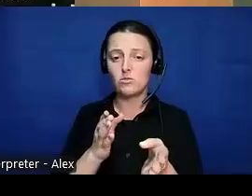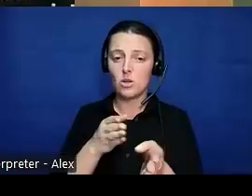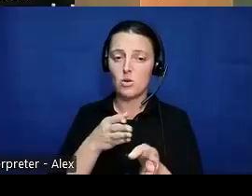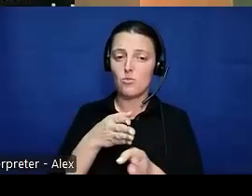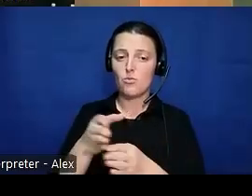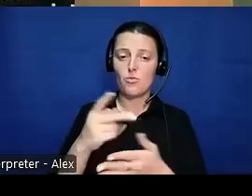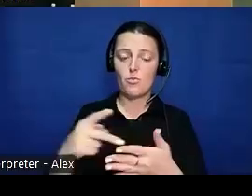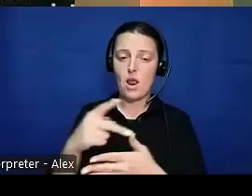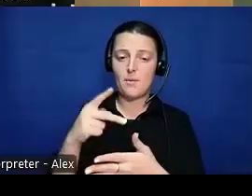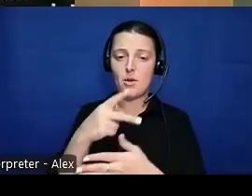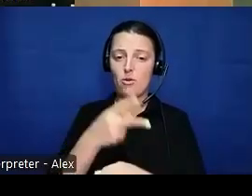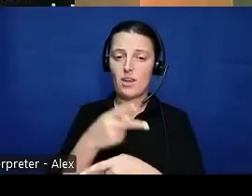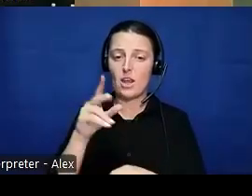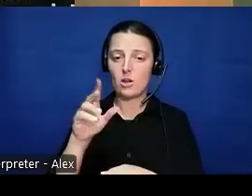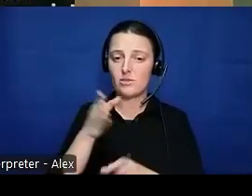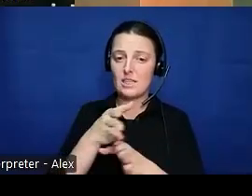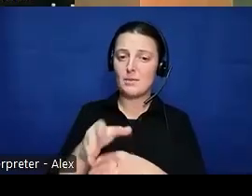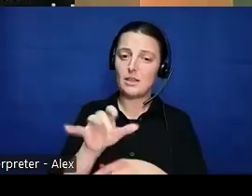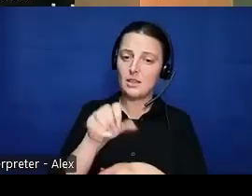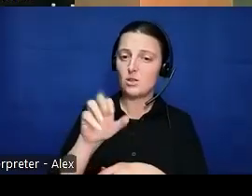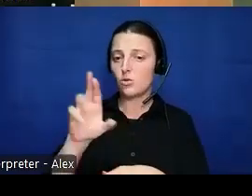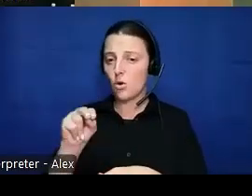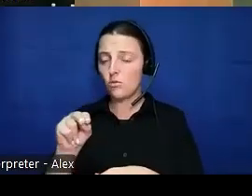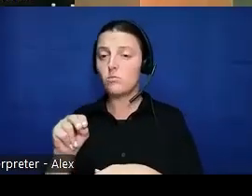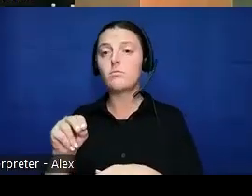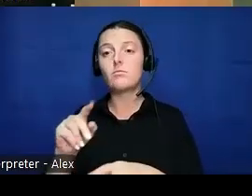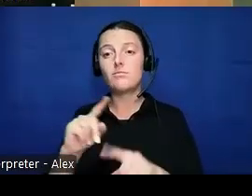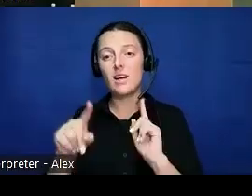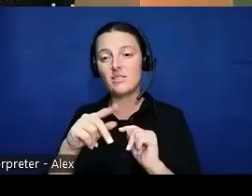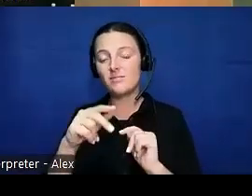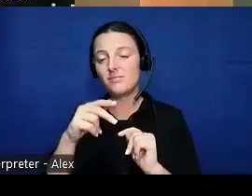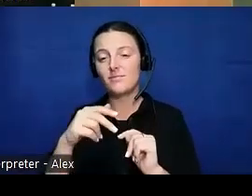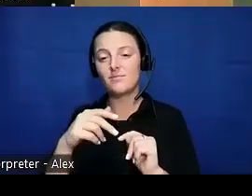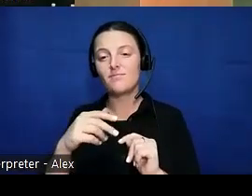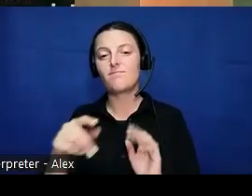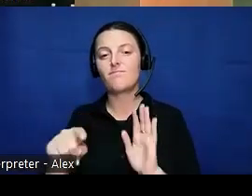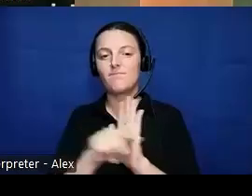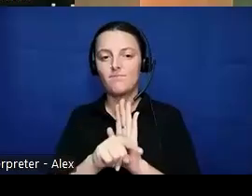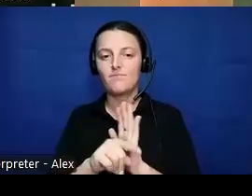all SMI diagnoses, bipolar, schizophrenia, serious major depression, they're diagnoses